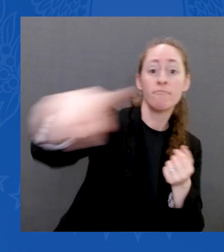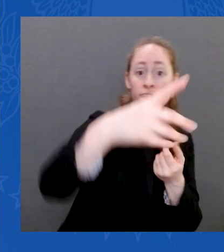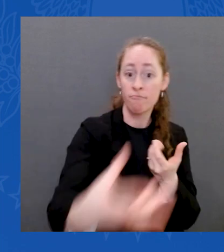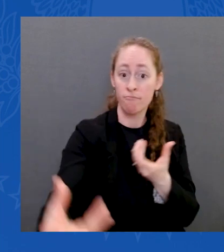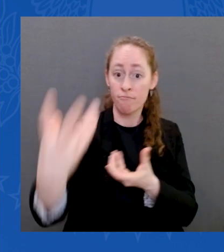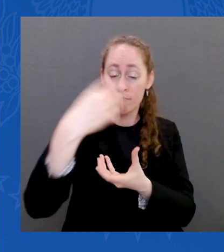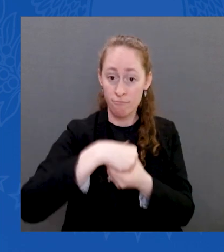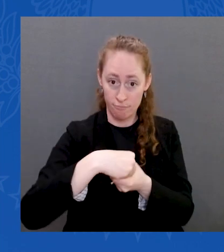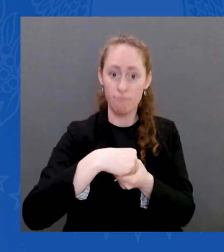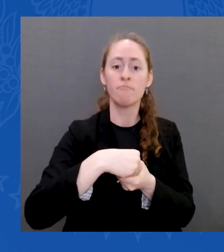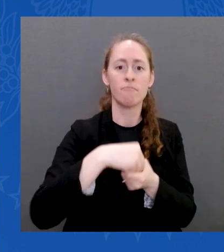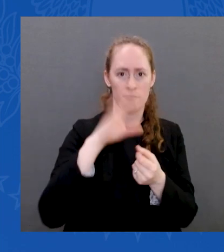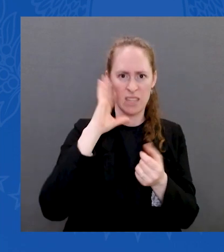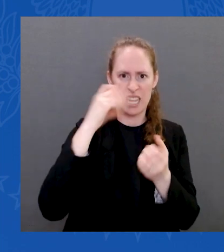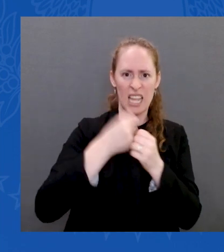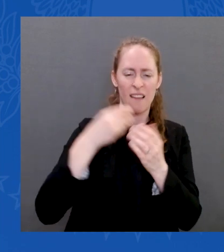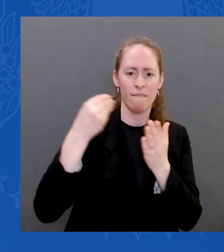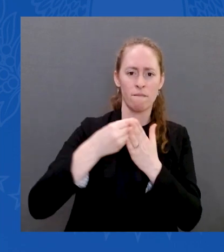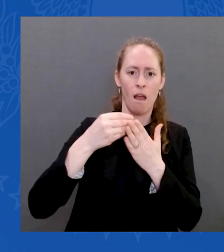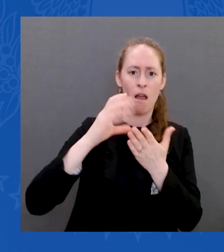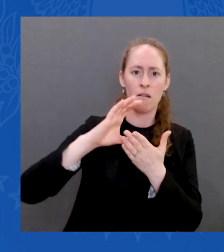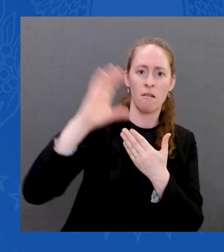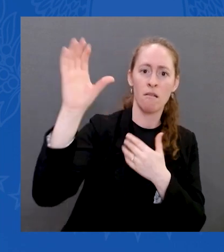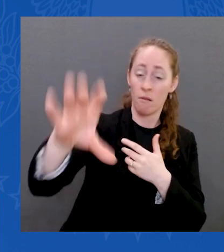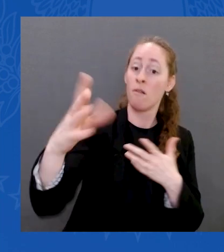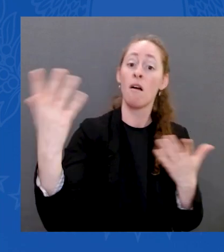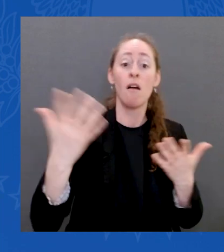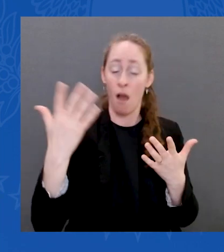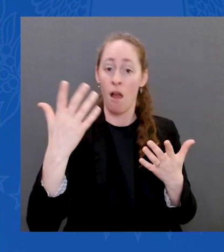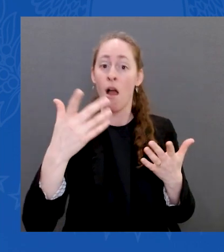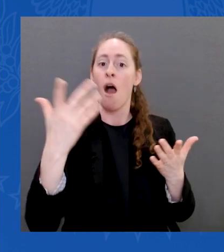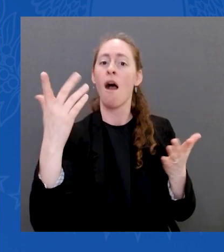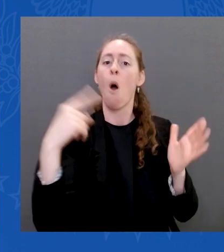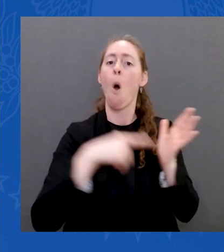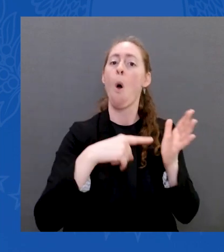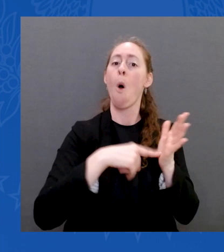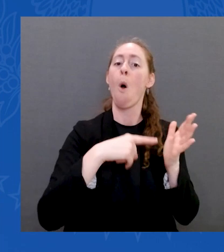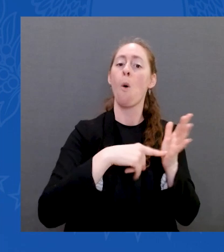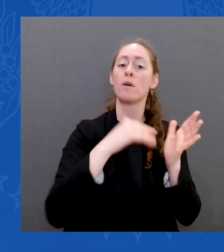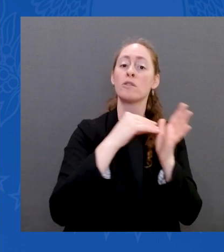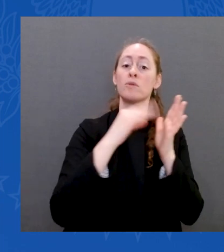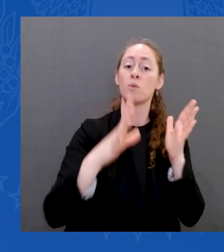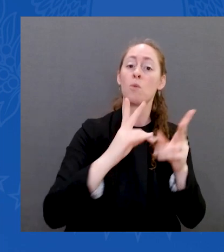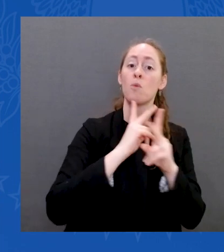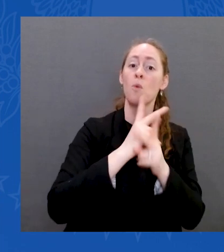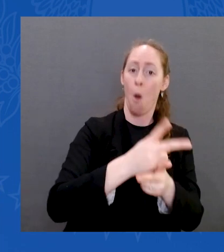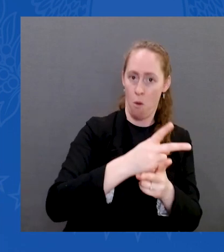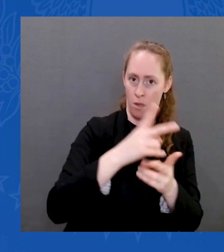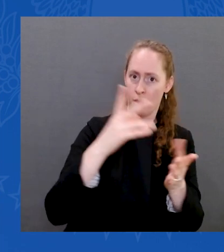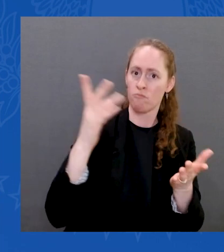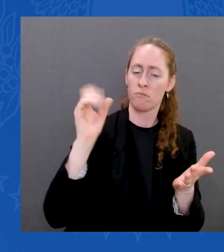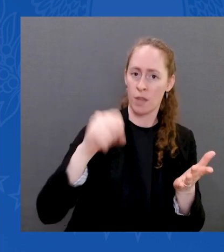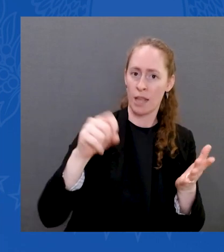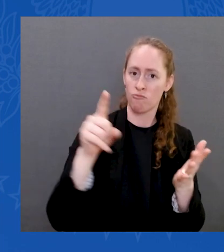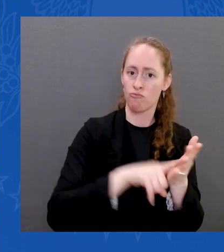forgiveness loans for college loans through changes we made in the Public Service Loan Forgiveness Program.